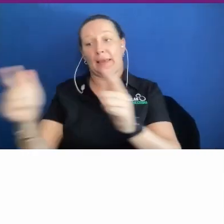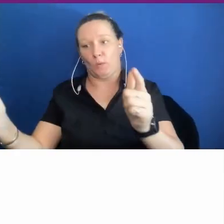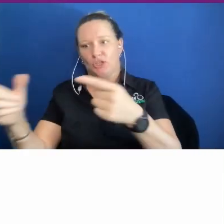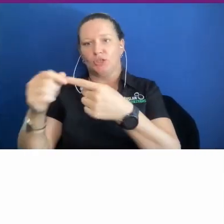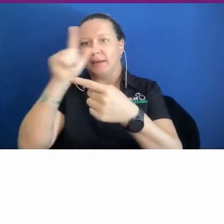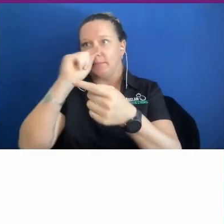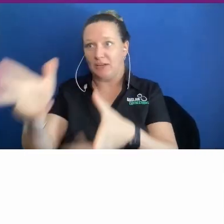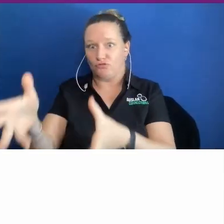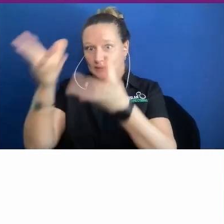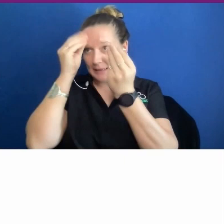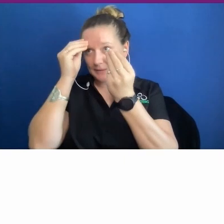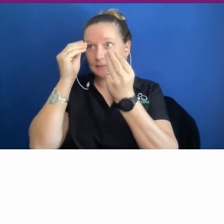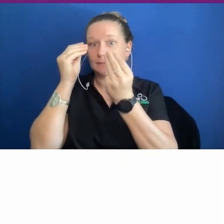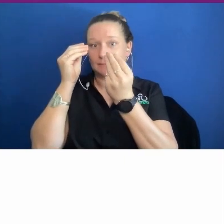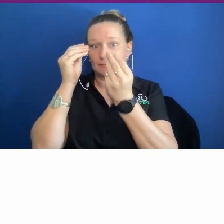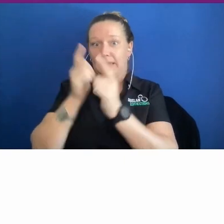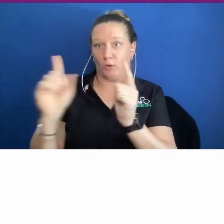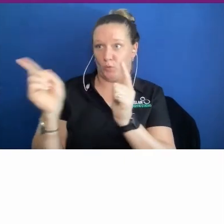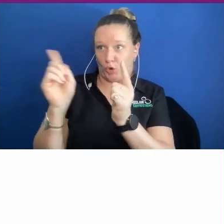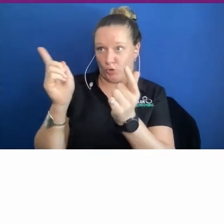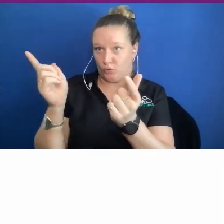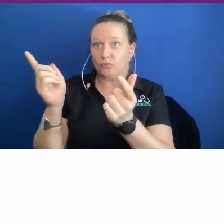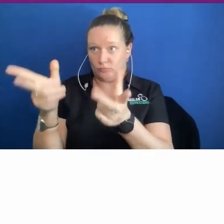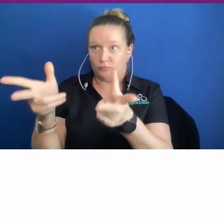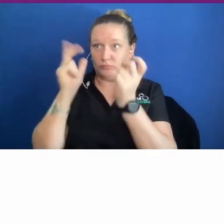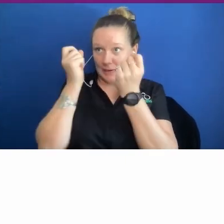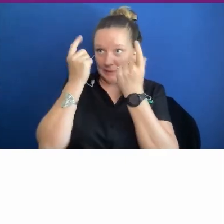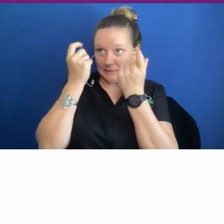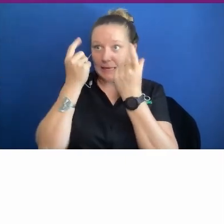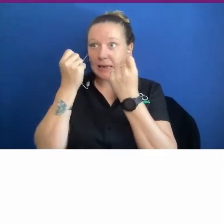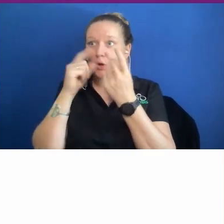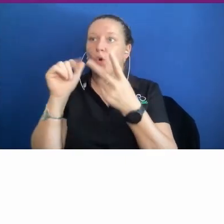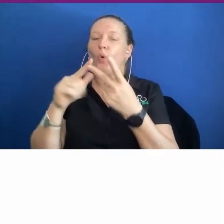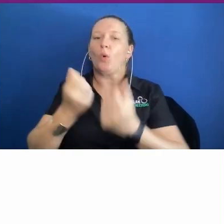understand or expressive language, what you can say. Or you might have issues with social language.